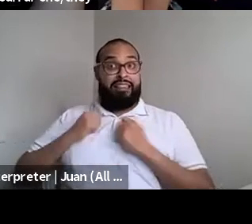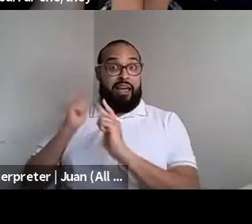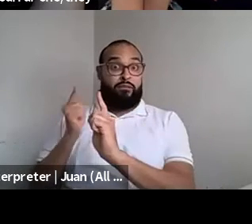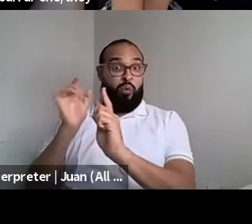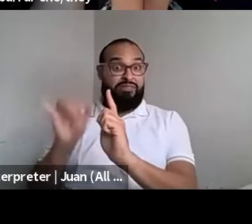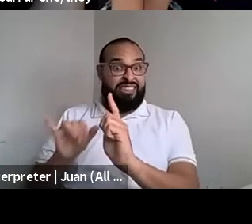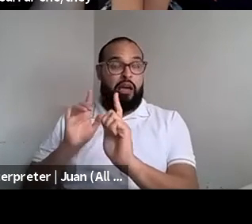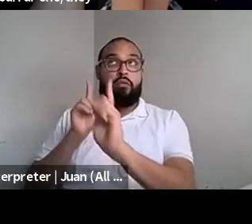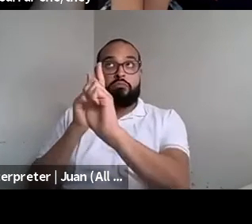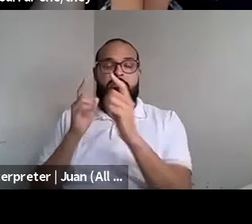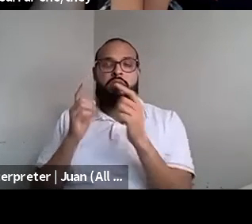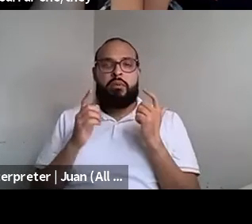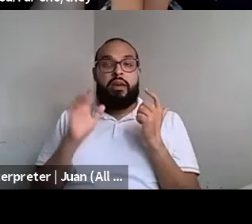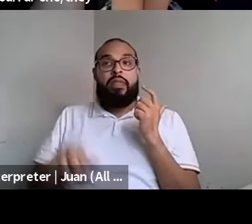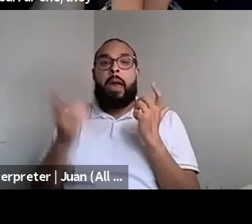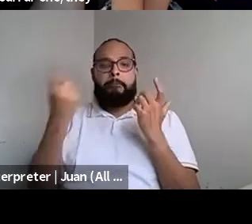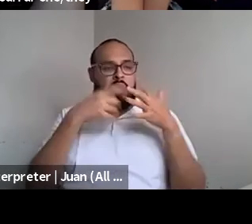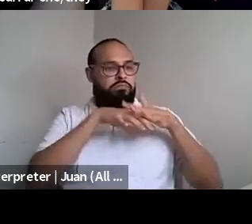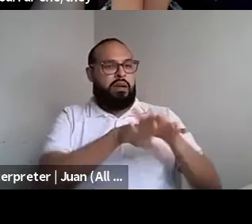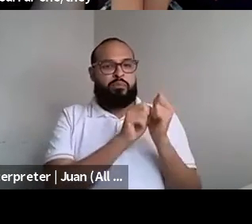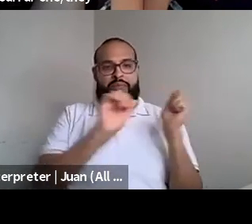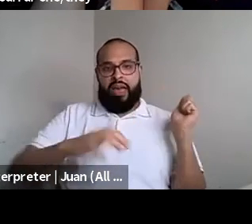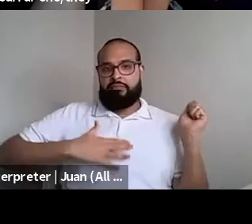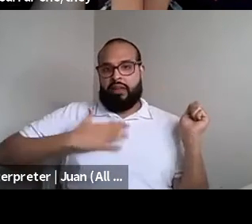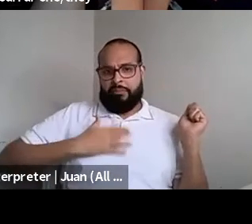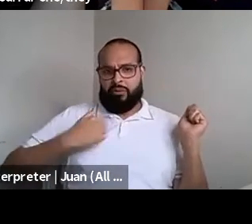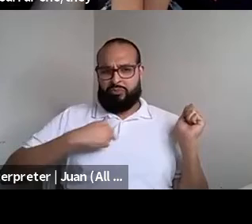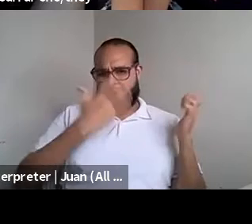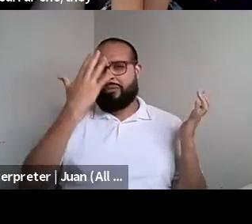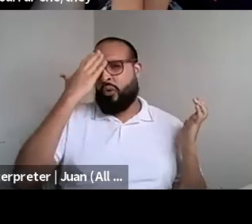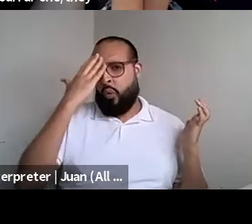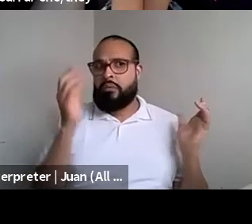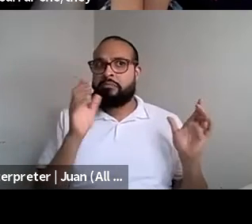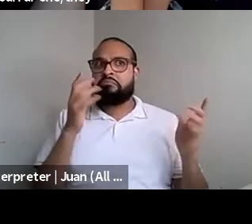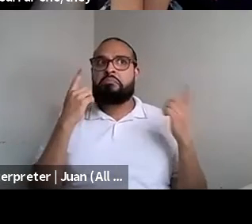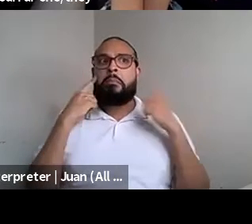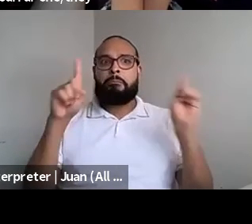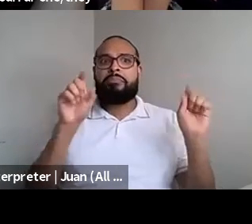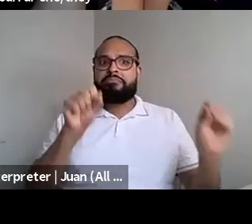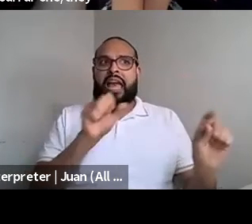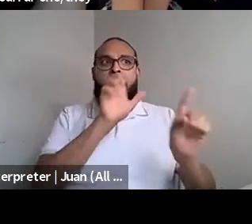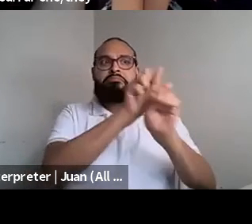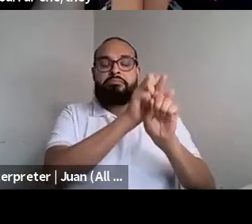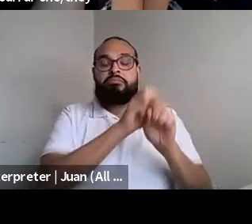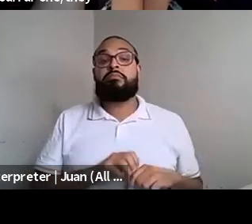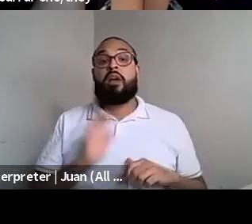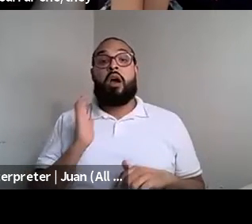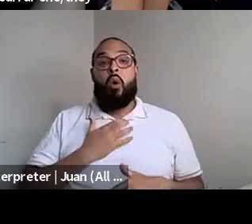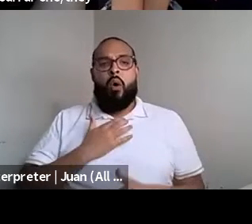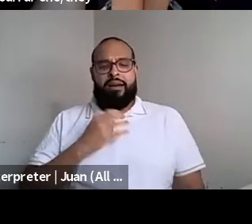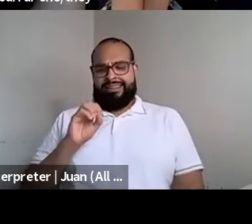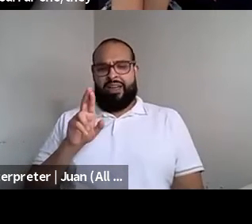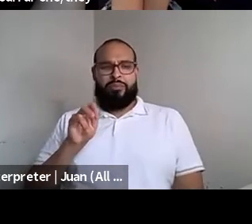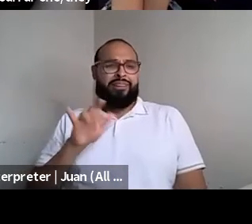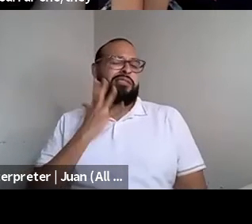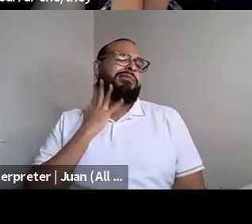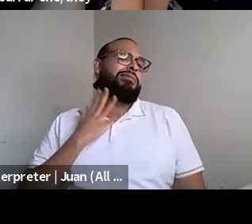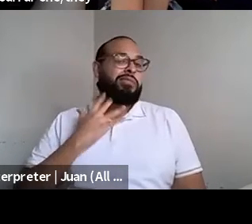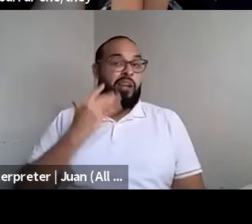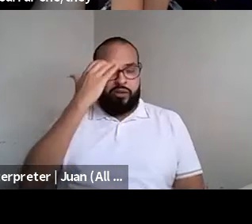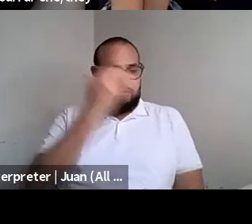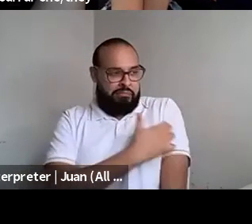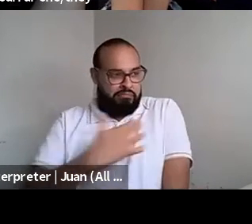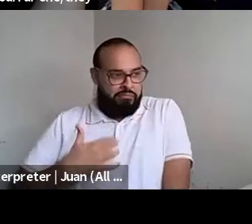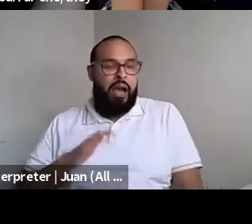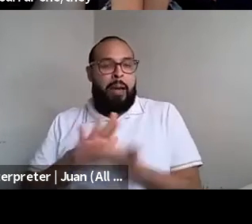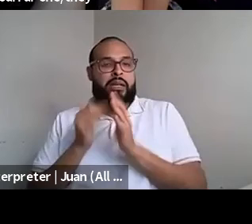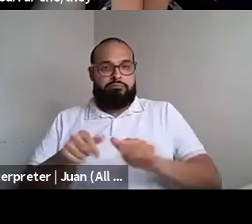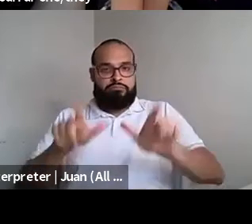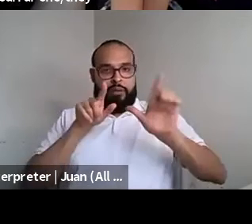Kenyon Farrow (he/him/his): That they feel in accordance with that joy, which we know ourselves to be capable of our Roddick knowledge empowers us becomes the lens through which we scrutinize all aspects of our existence.